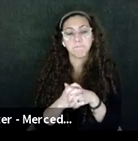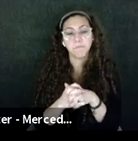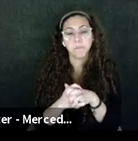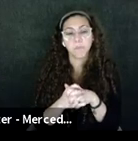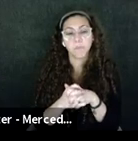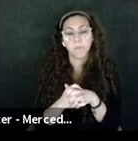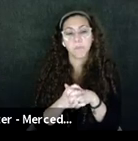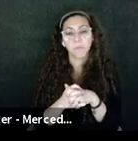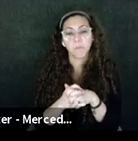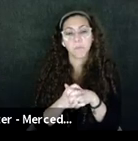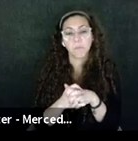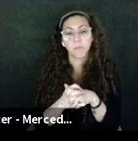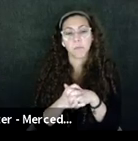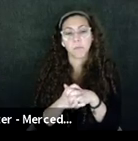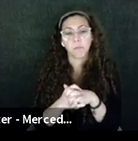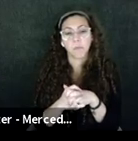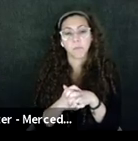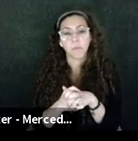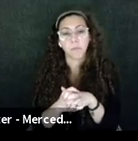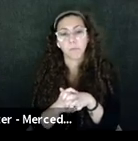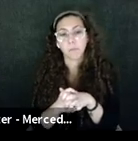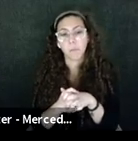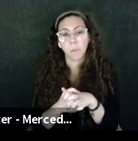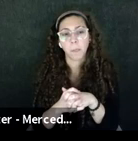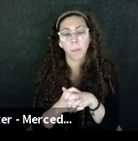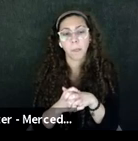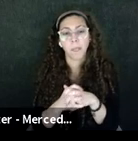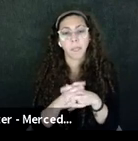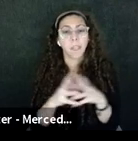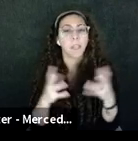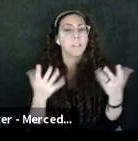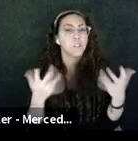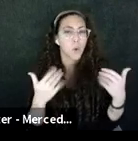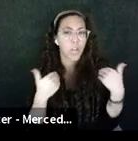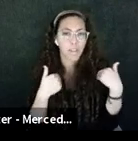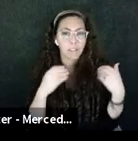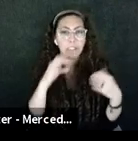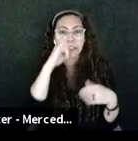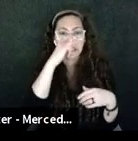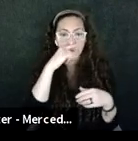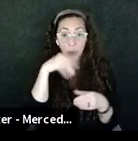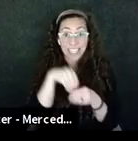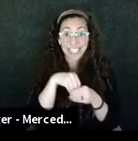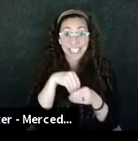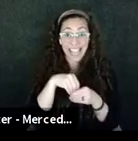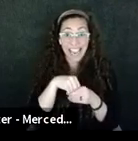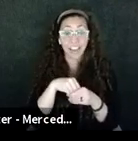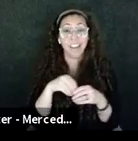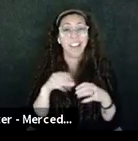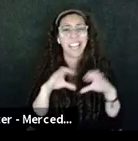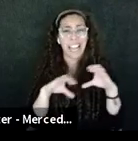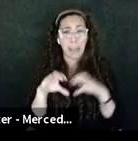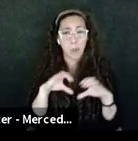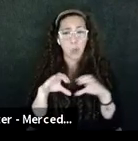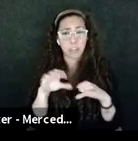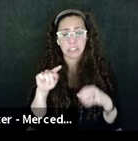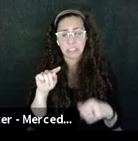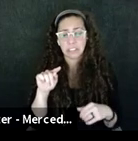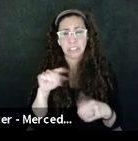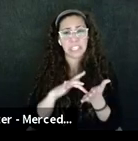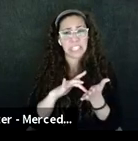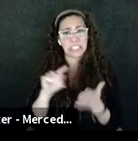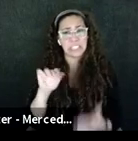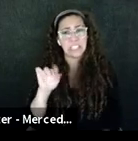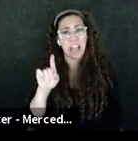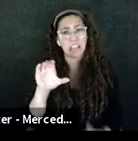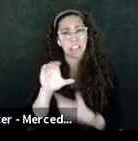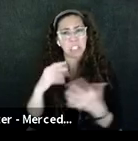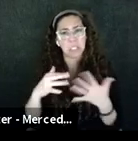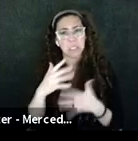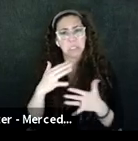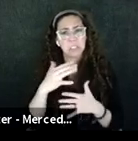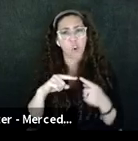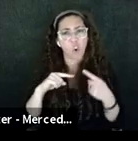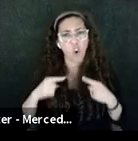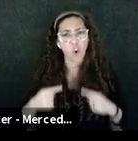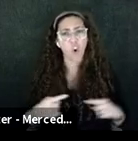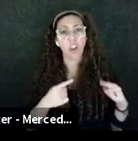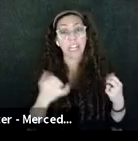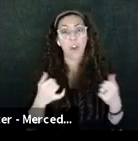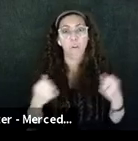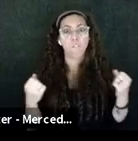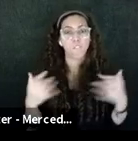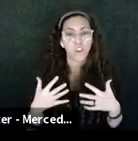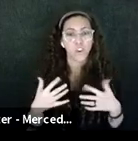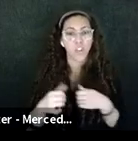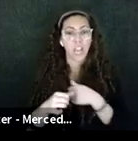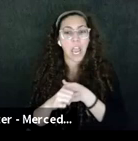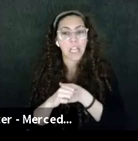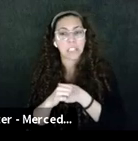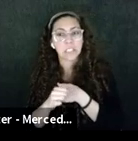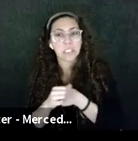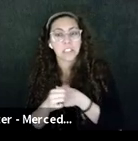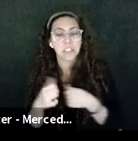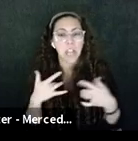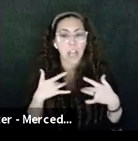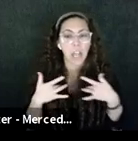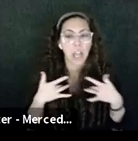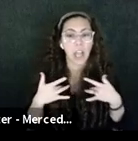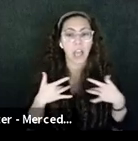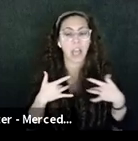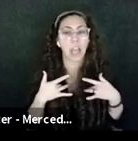Jason Williams: Have these acute health concerns. So we already have kids that are experiencing these toxic chemicals and now on top of that, there's this added layer of of fear and anxiety and chemicals, they're going to make those health outcomes even more.